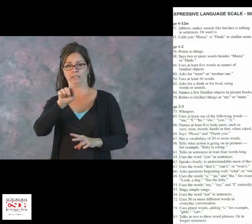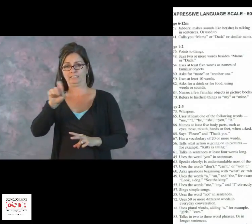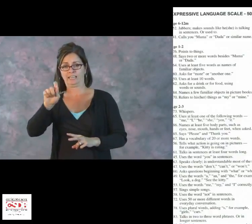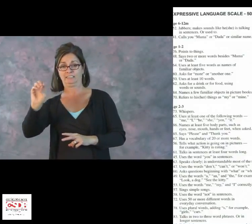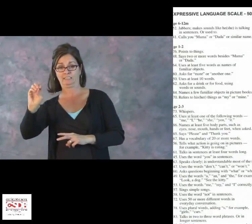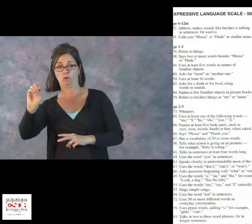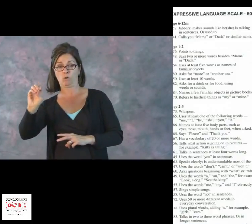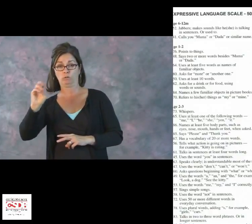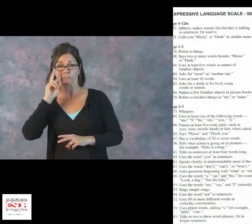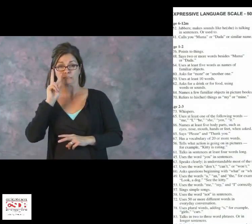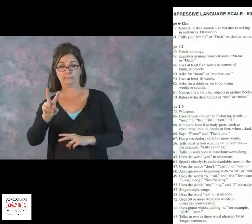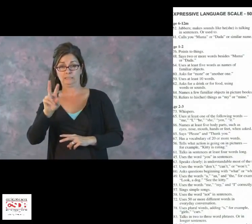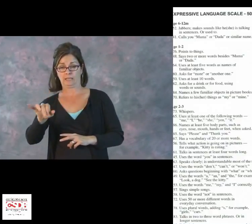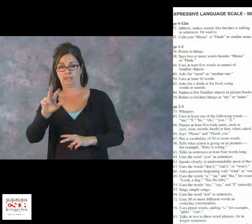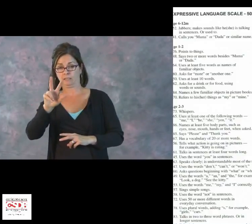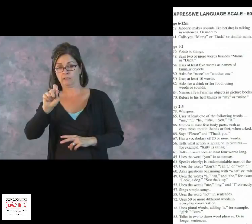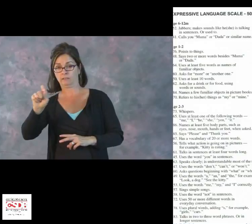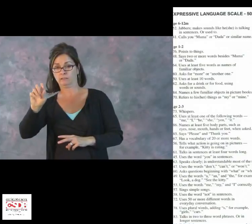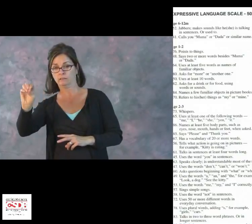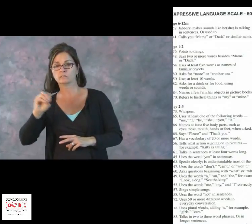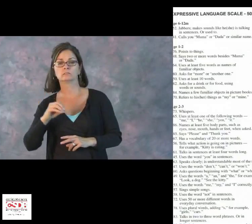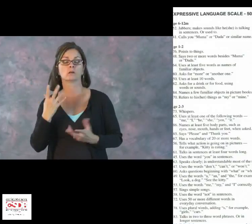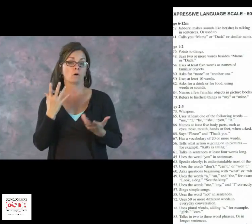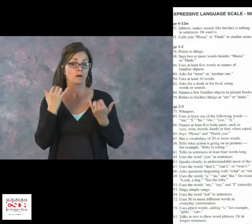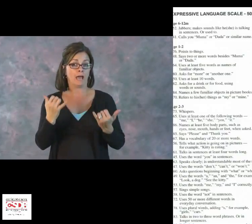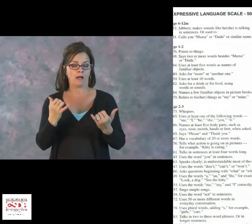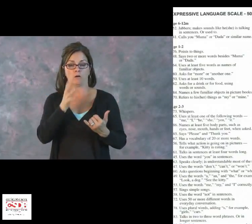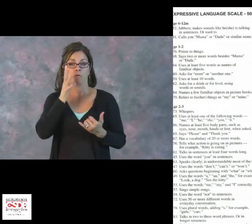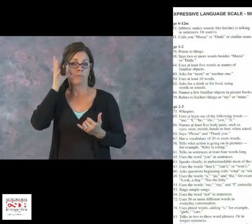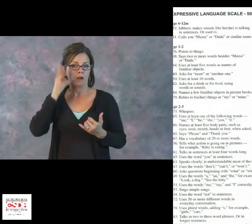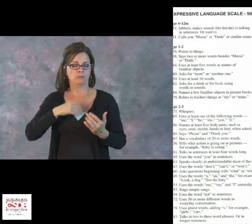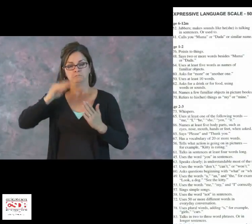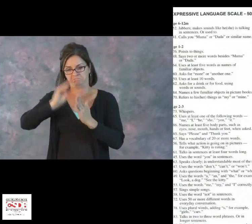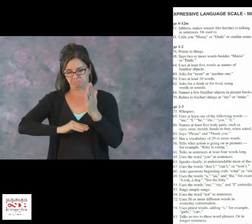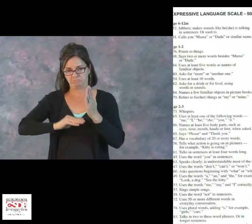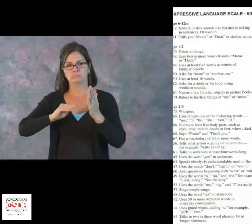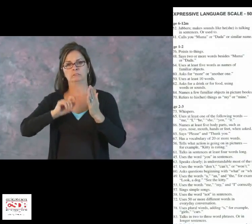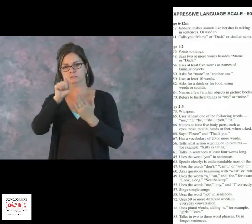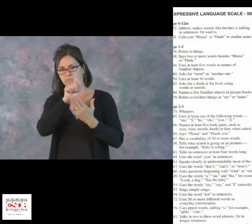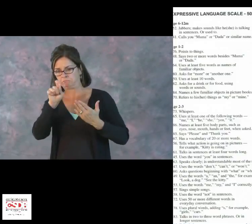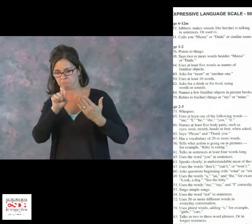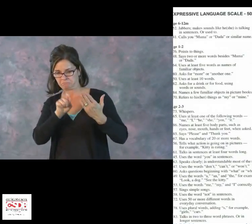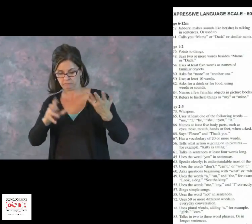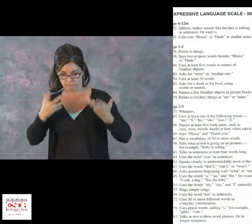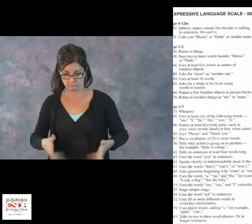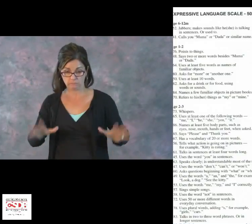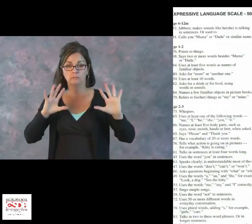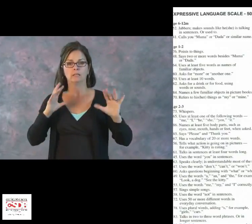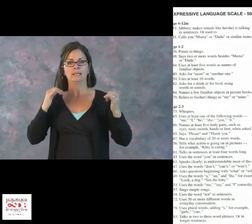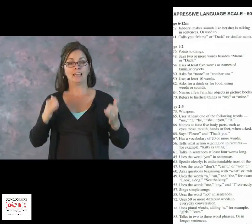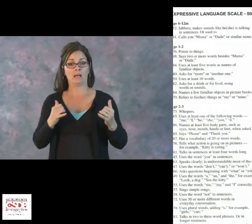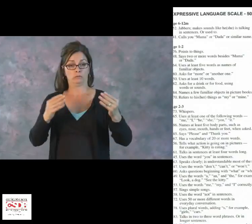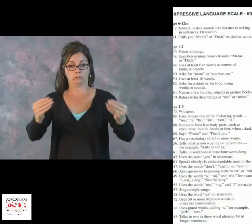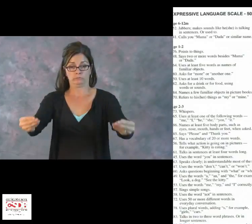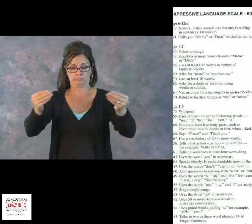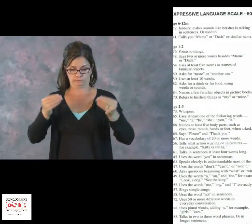What one can do, is after a family completes the form, you can look through it and see, you can even copy